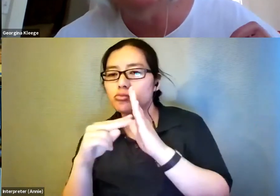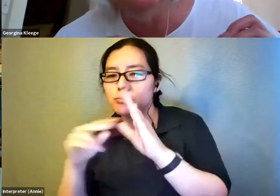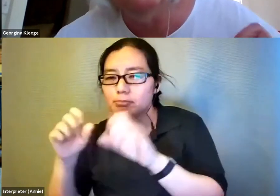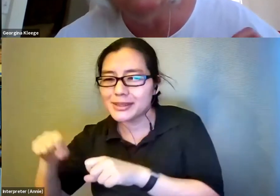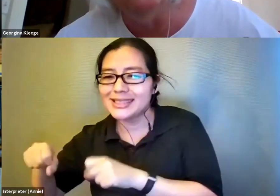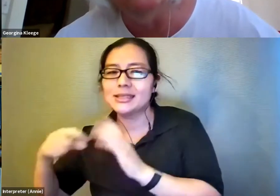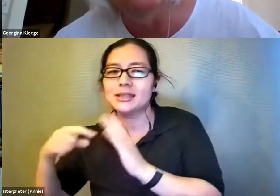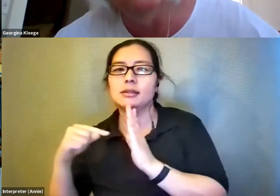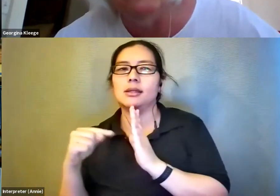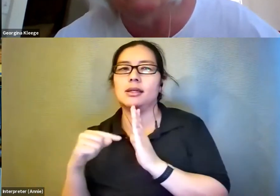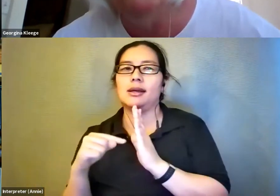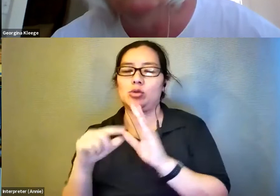single shape